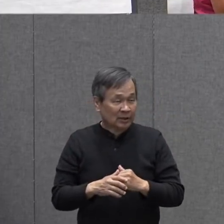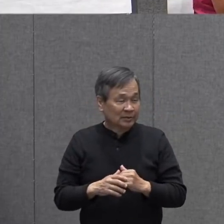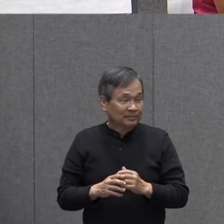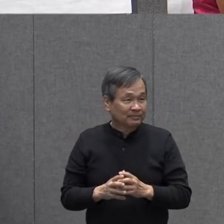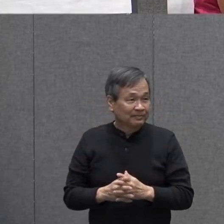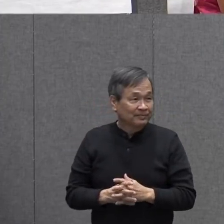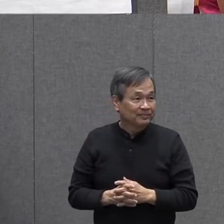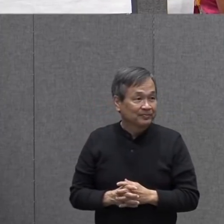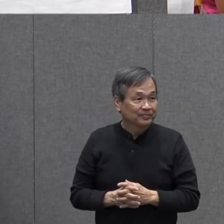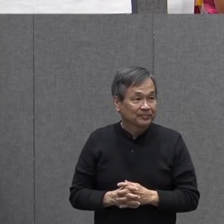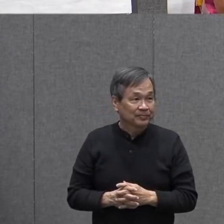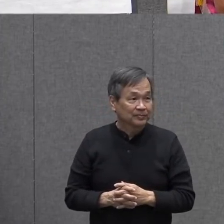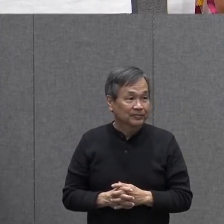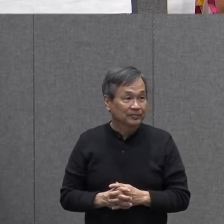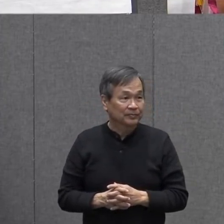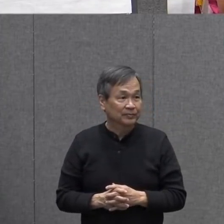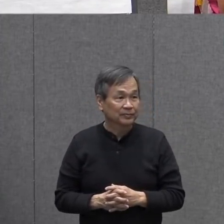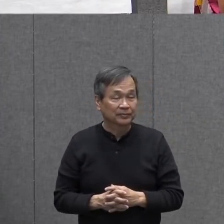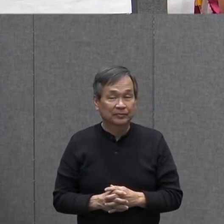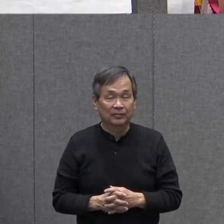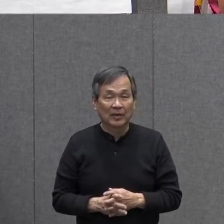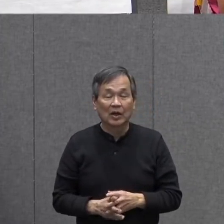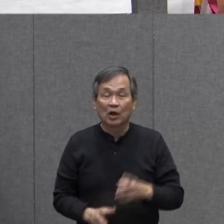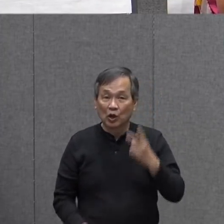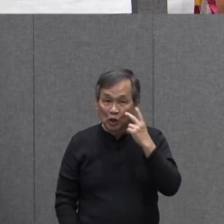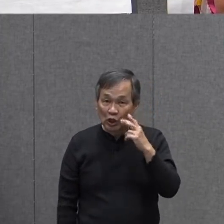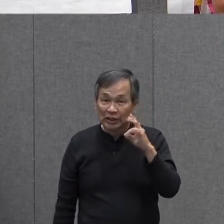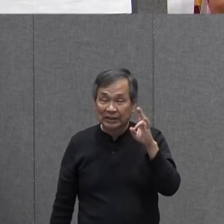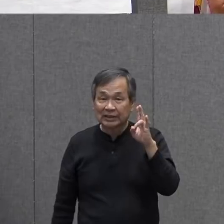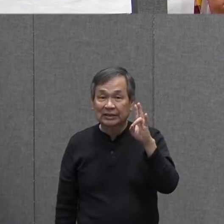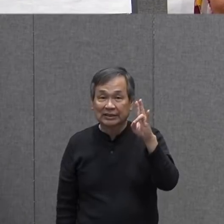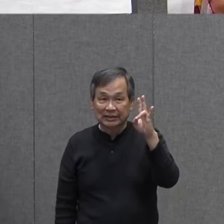So, if we look at the numbers we've counted,